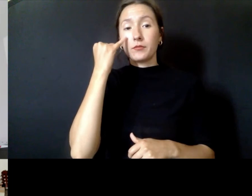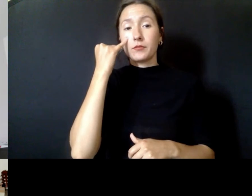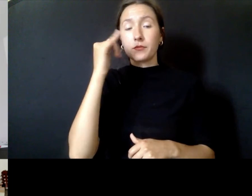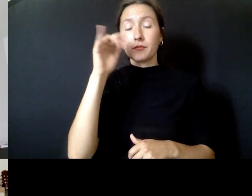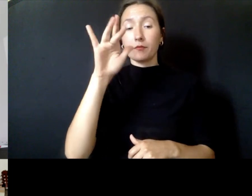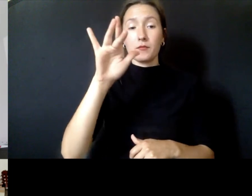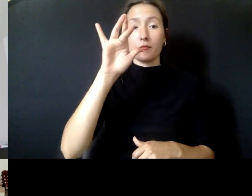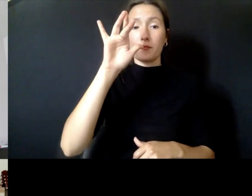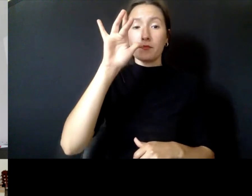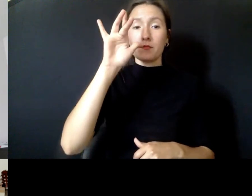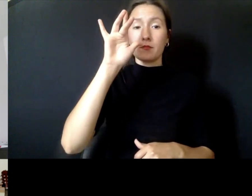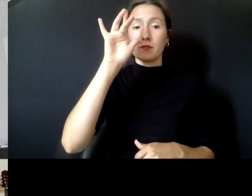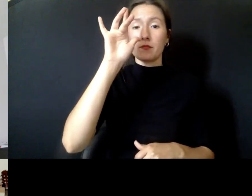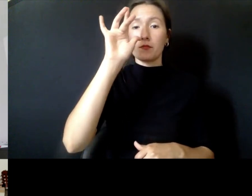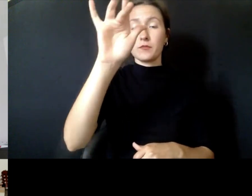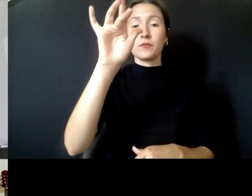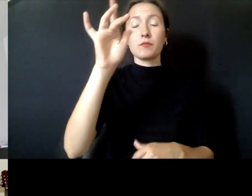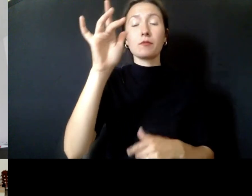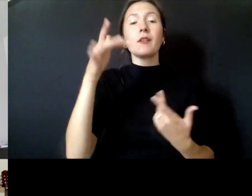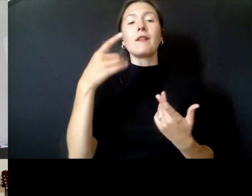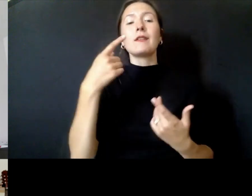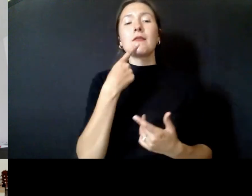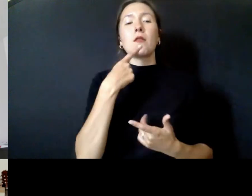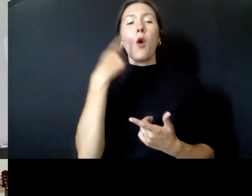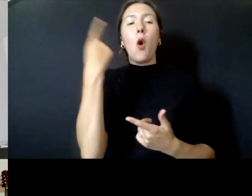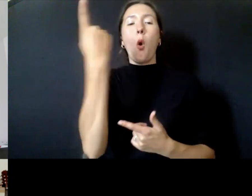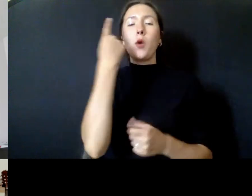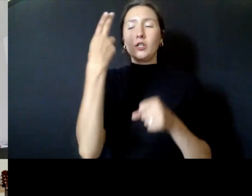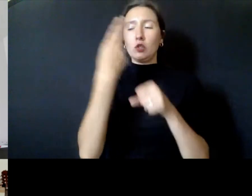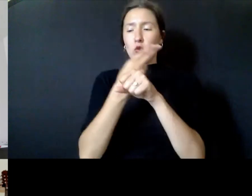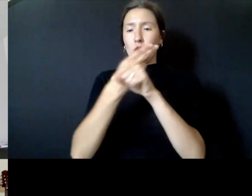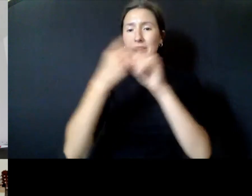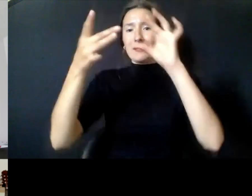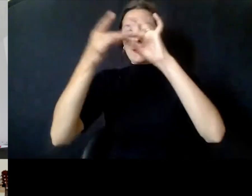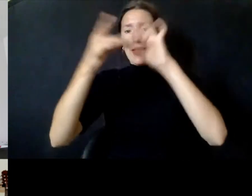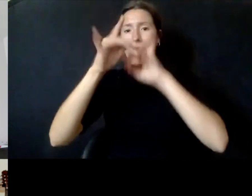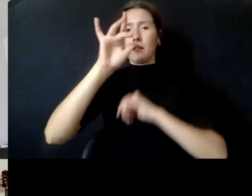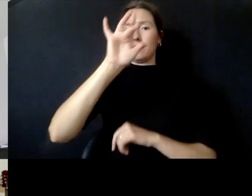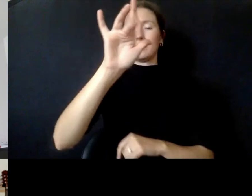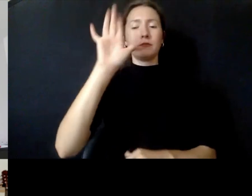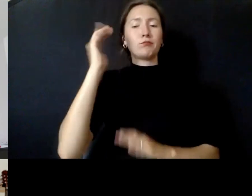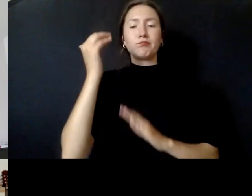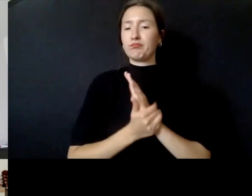turn on your closed captioning for you or it will translate it for you into another into another